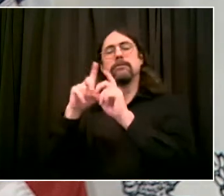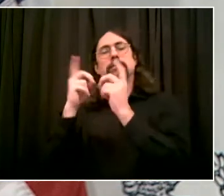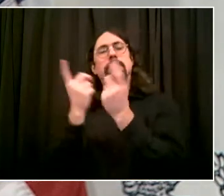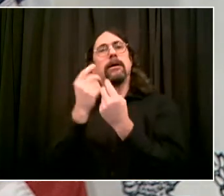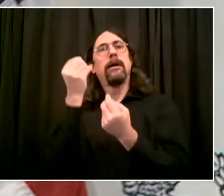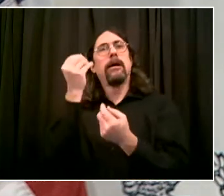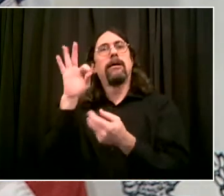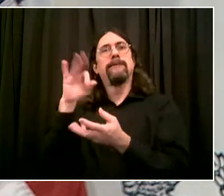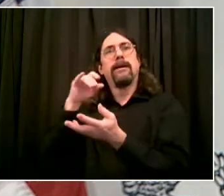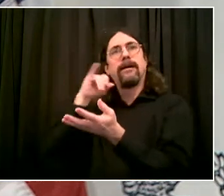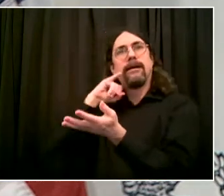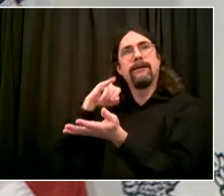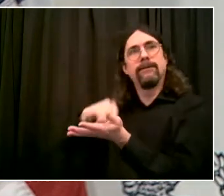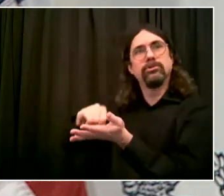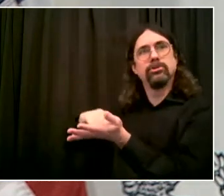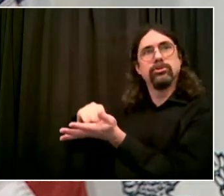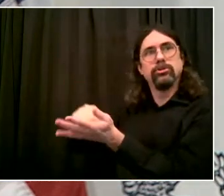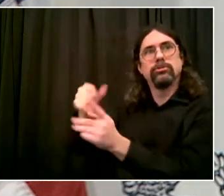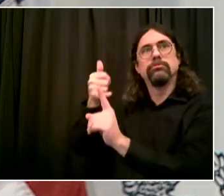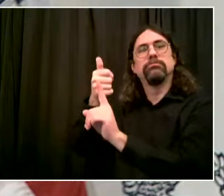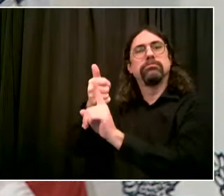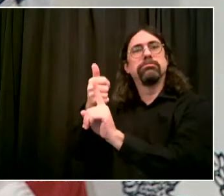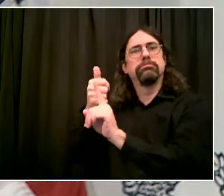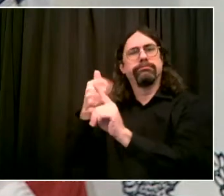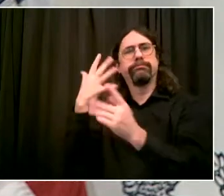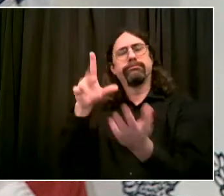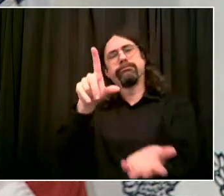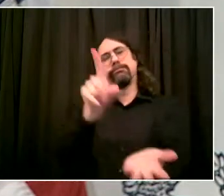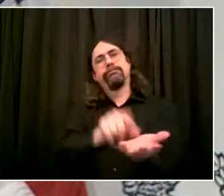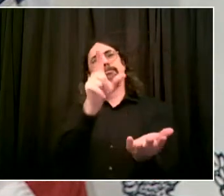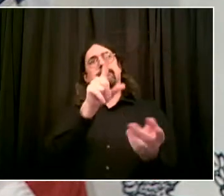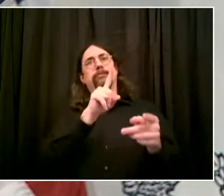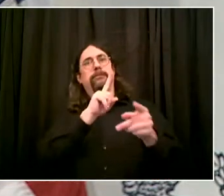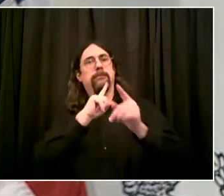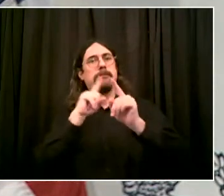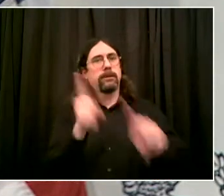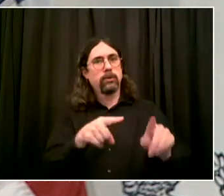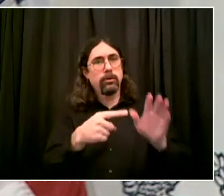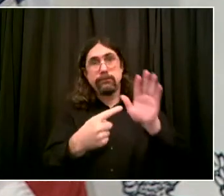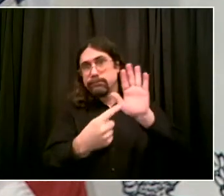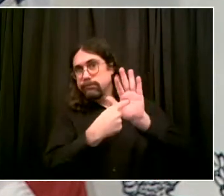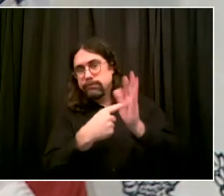SORRY HELP POLICE HANDLE PROTESTS, ONE OF THE THINGS THE